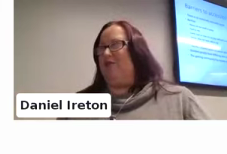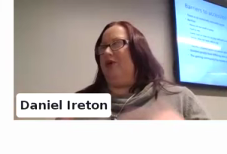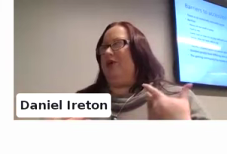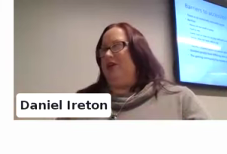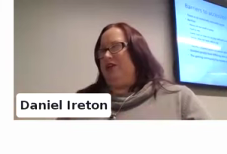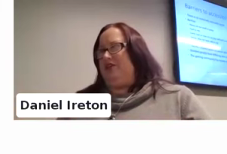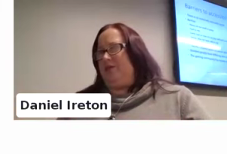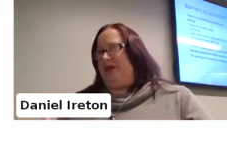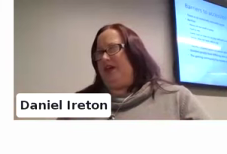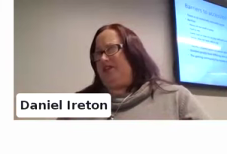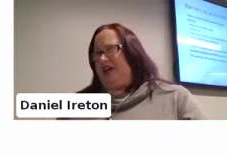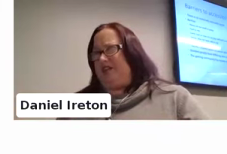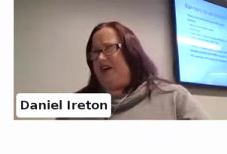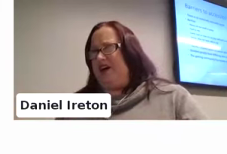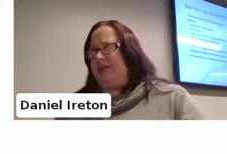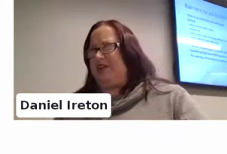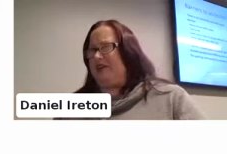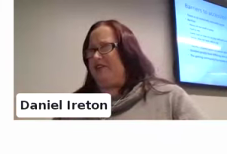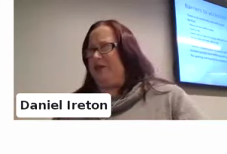But that also encourages people still be open minded and maybe try something they wouldn't necessarily think they would like.